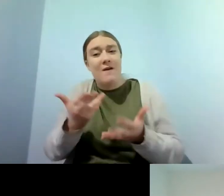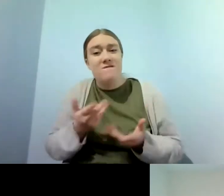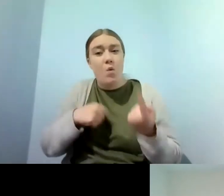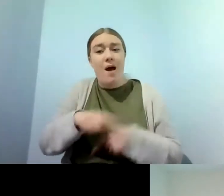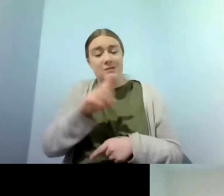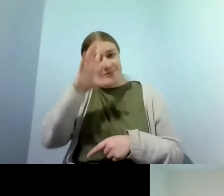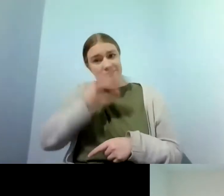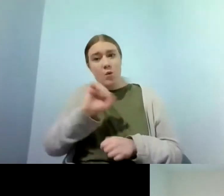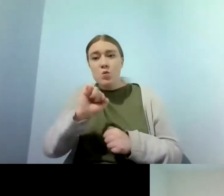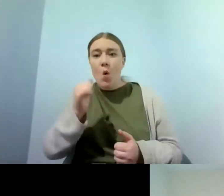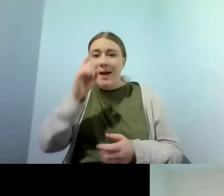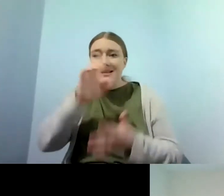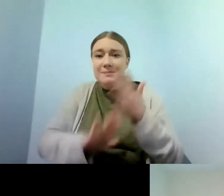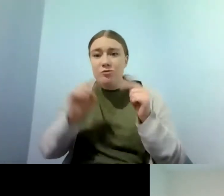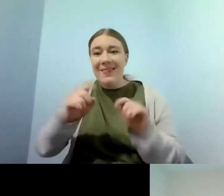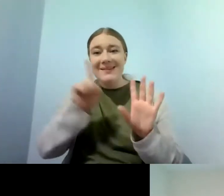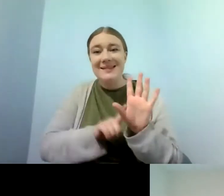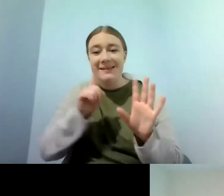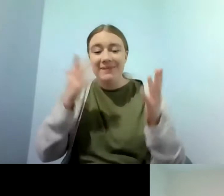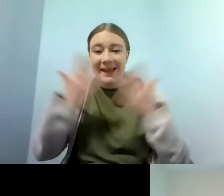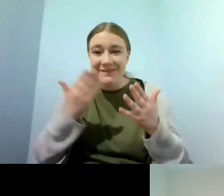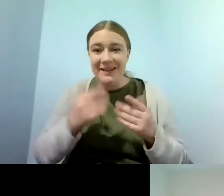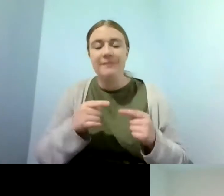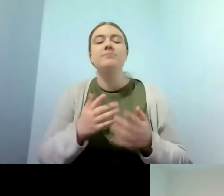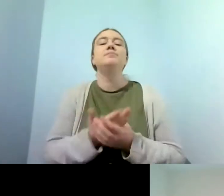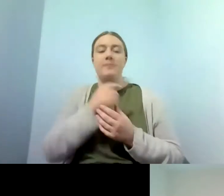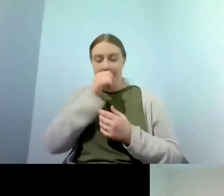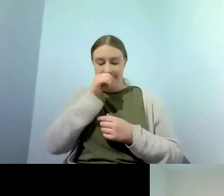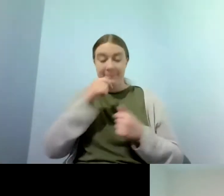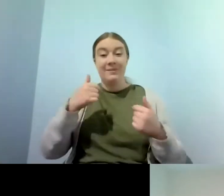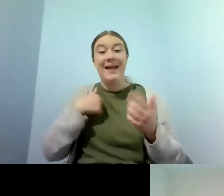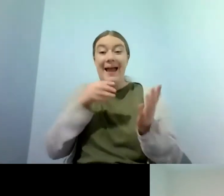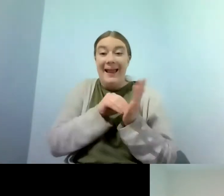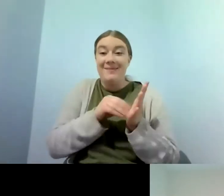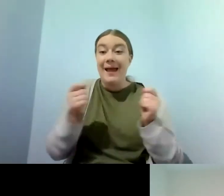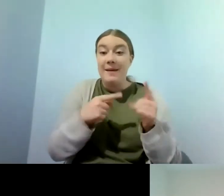experience this evening and within that email as i've said i will include all of the links to where